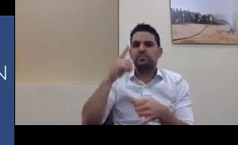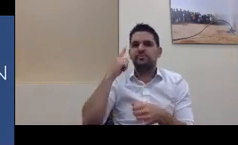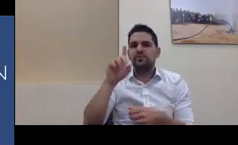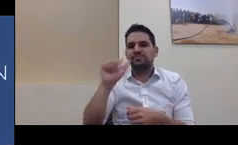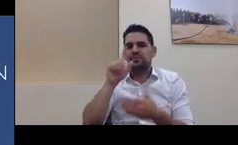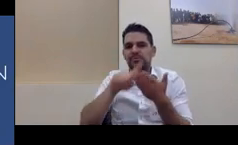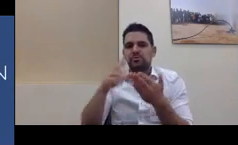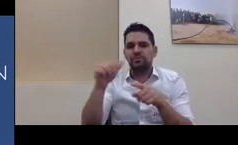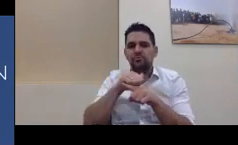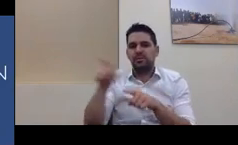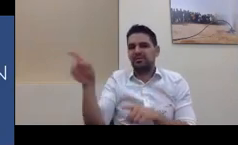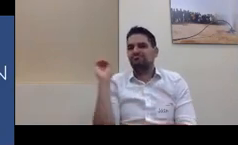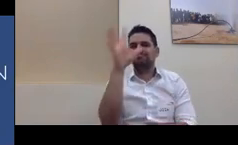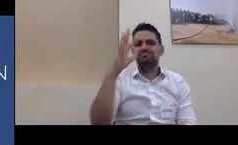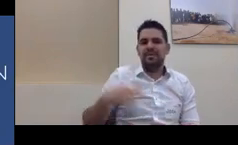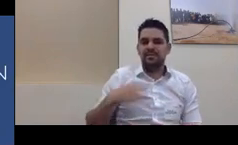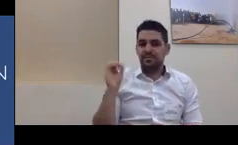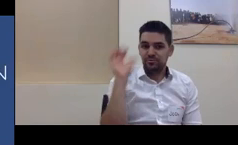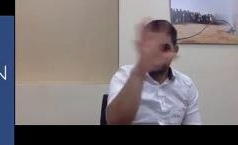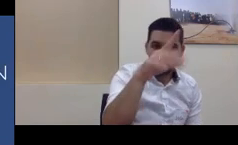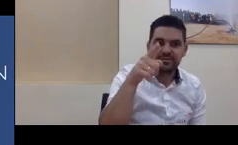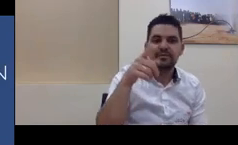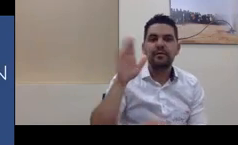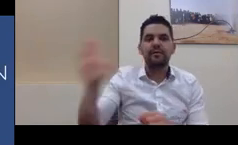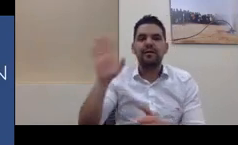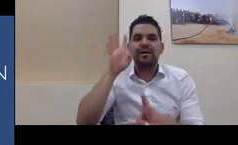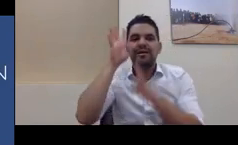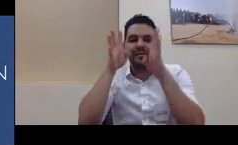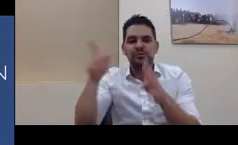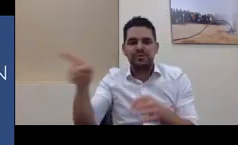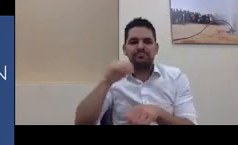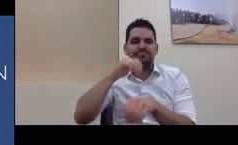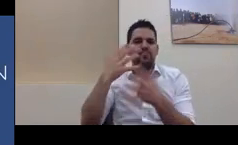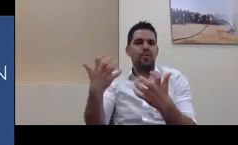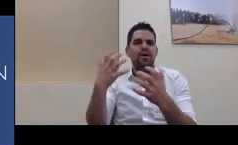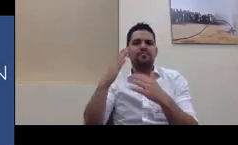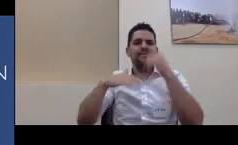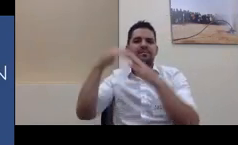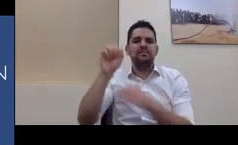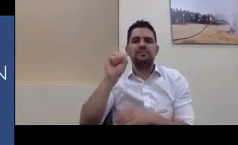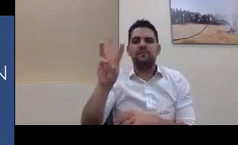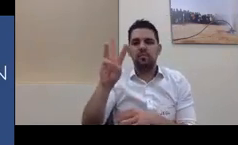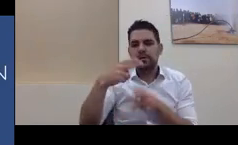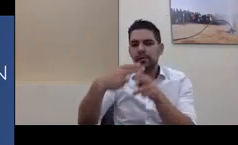the Institute for Disability Research and Training sent an application in and their innovation was they wanted